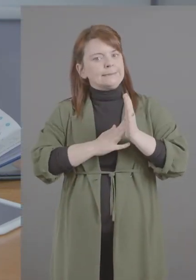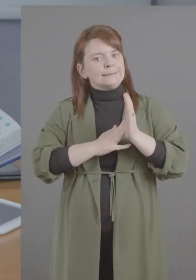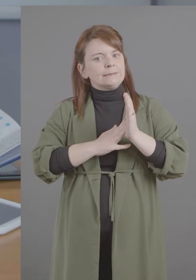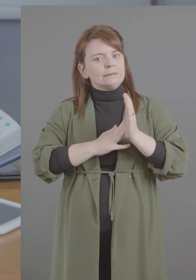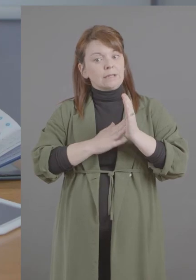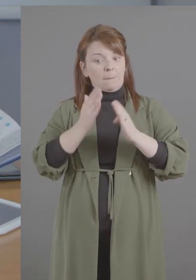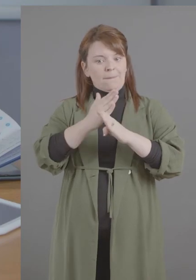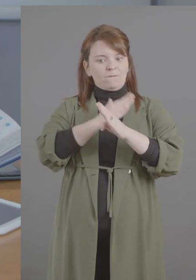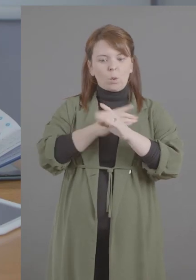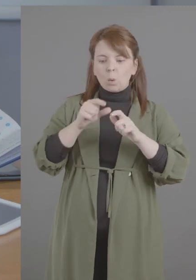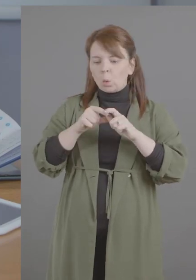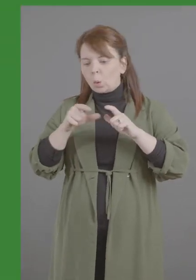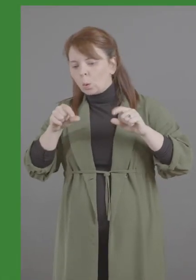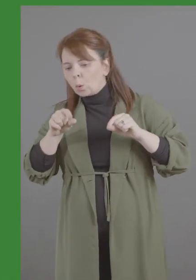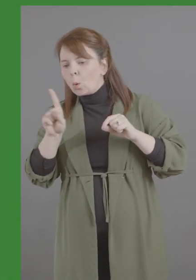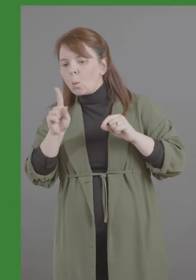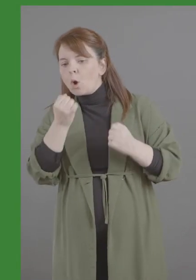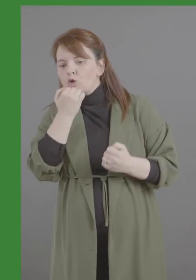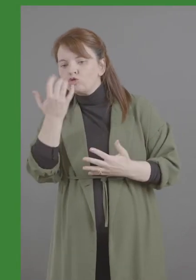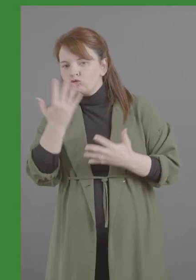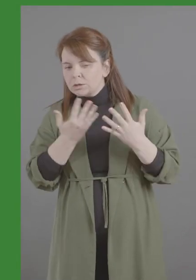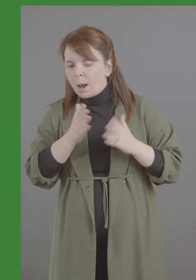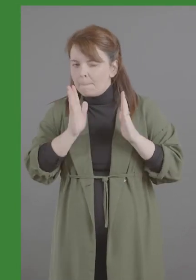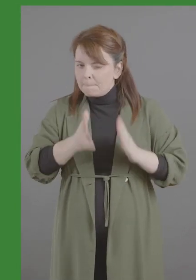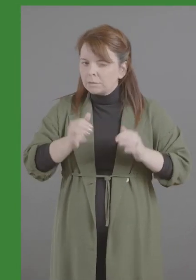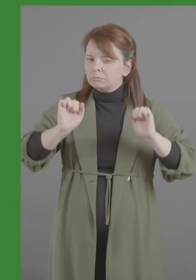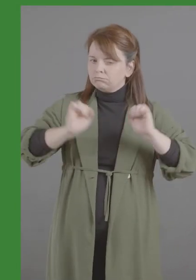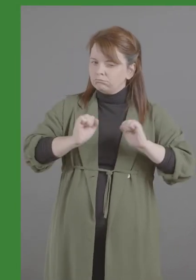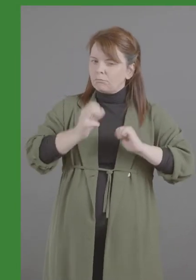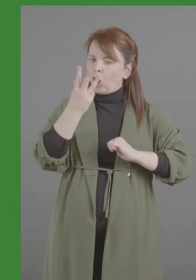Waiting the full 30 minute development time before you read your result is very important